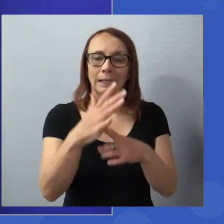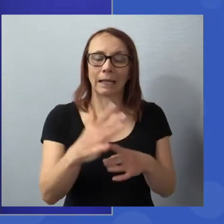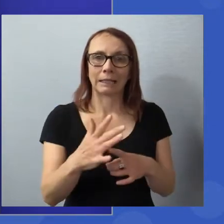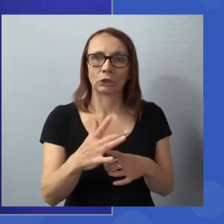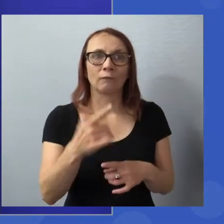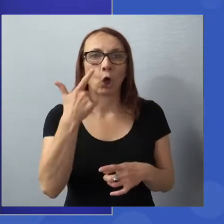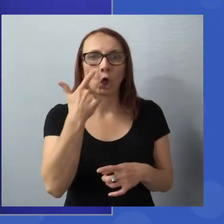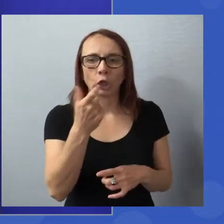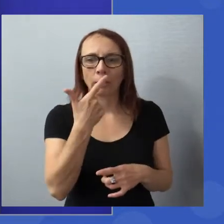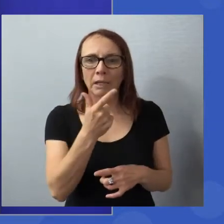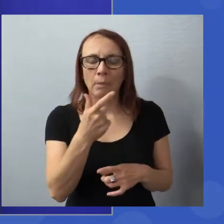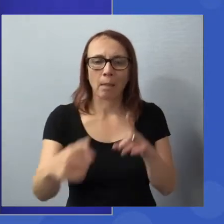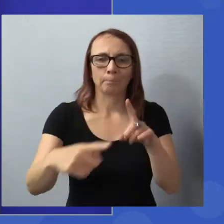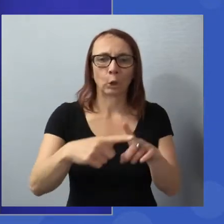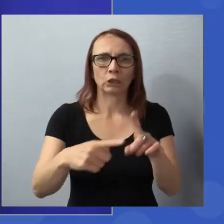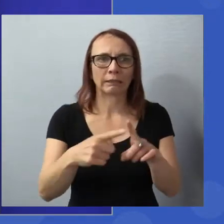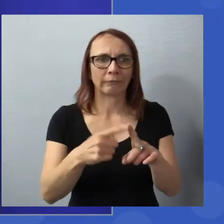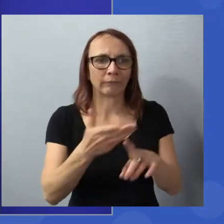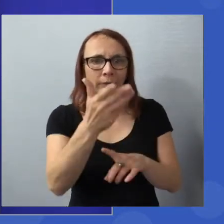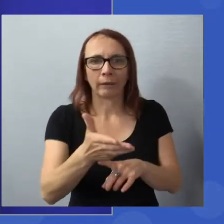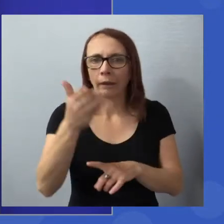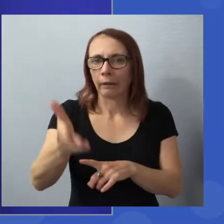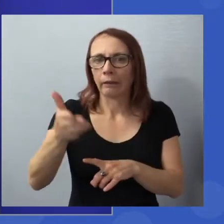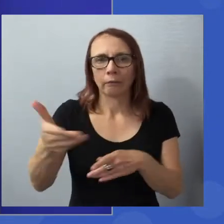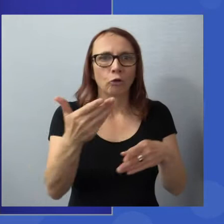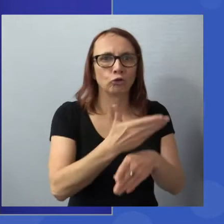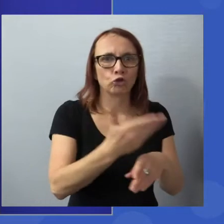people less includes jobs training volunteering college and apprenticeships